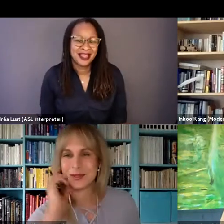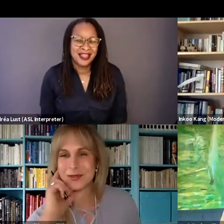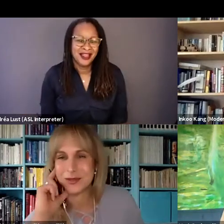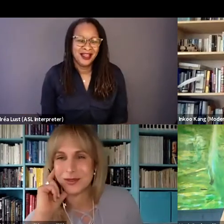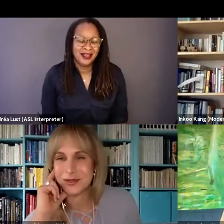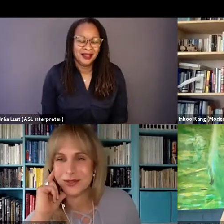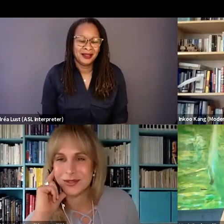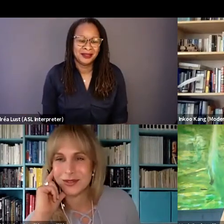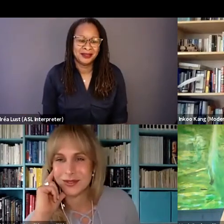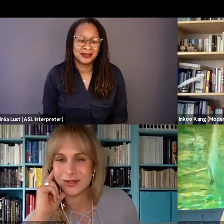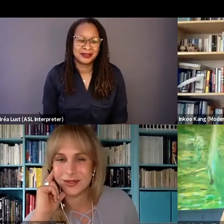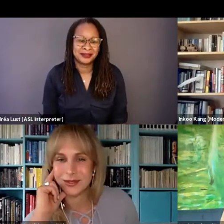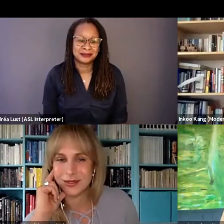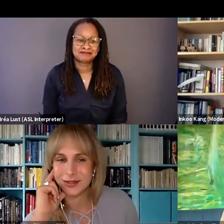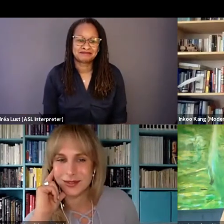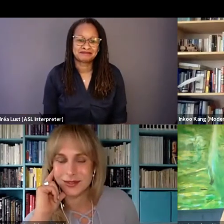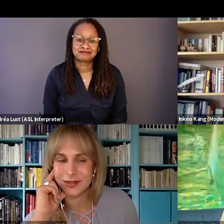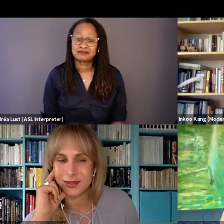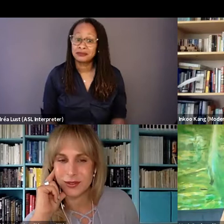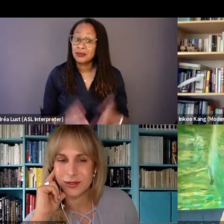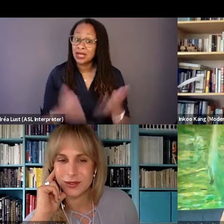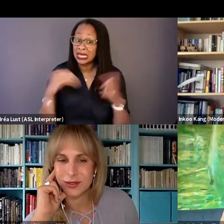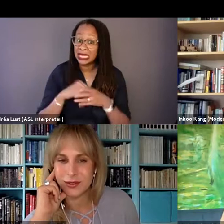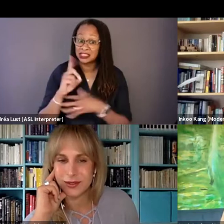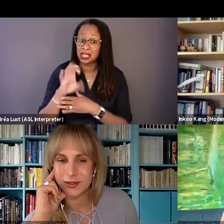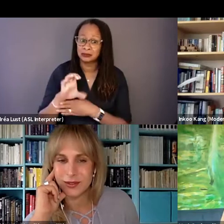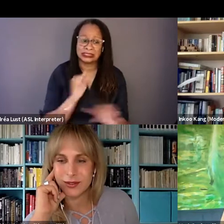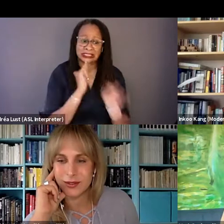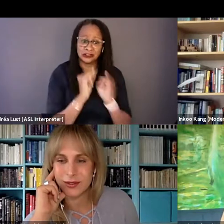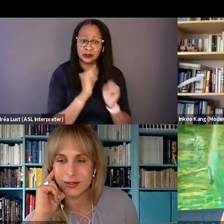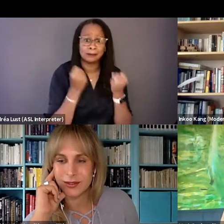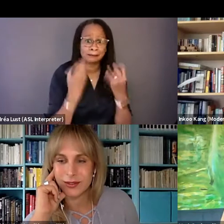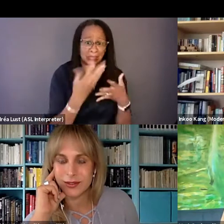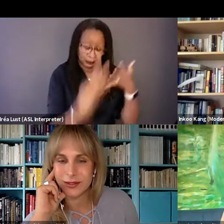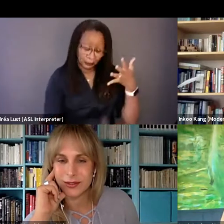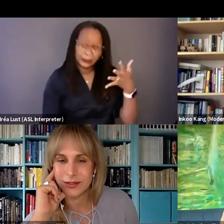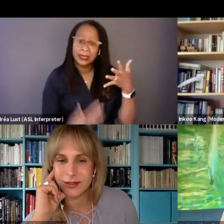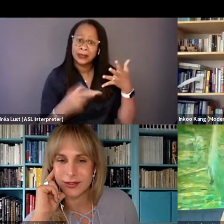There were a lot of interviewees for this documentary. And I was definitely curious if there were